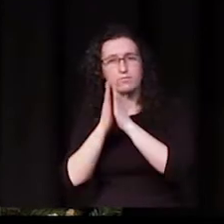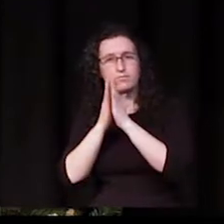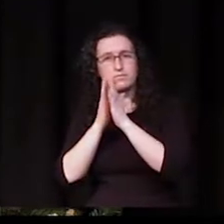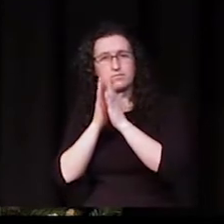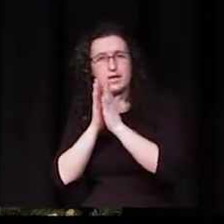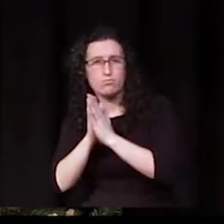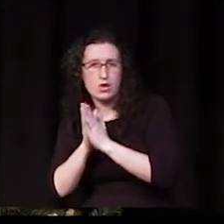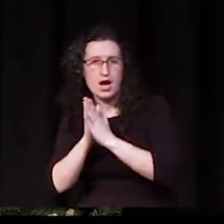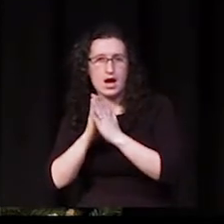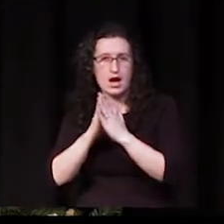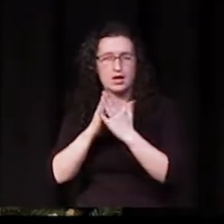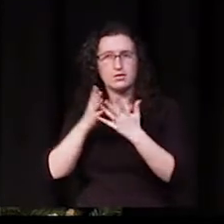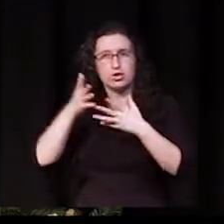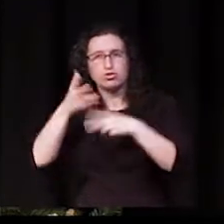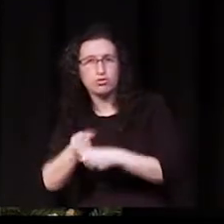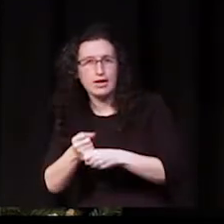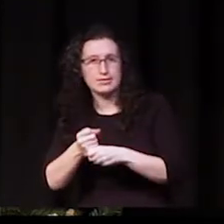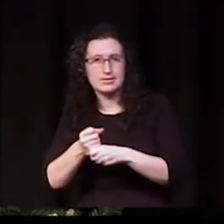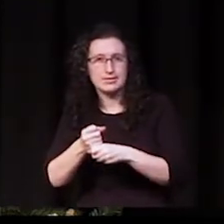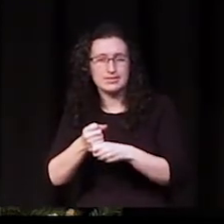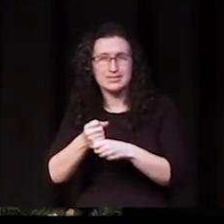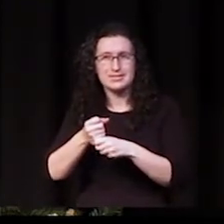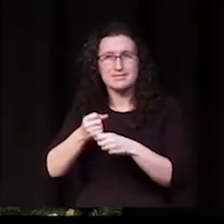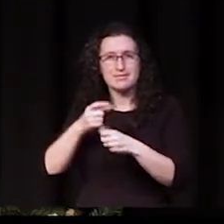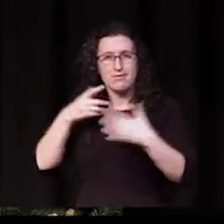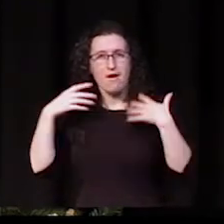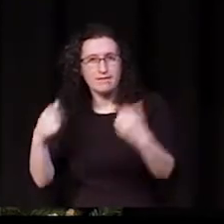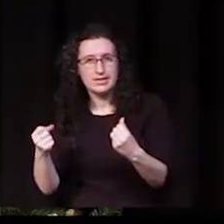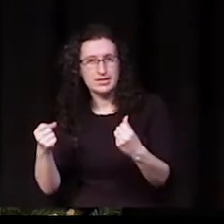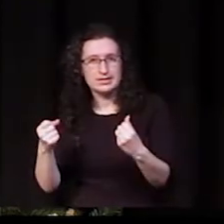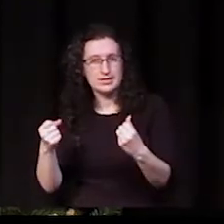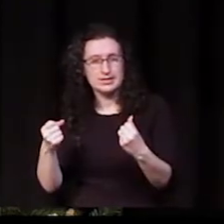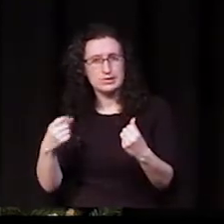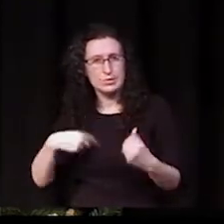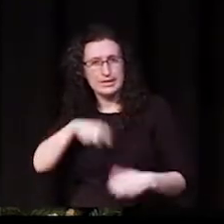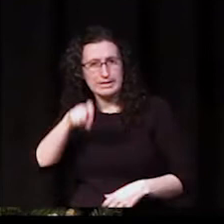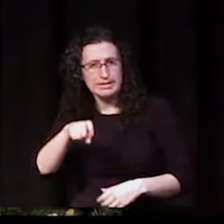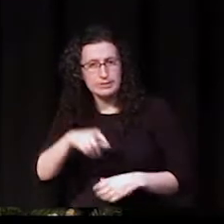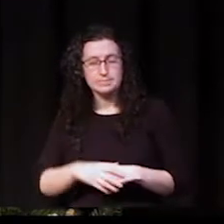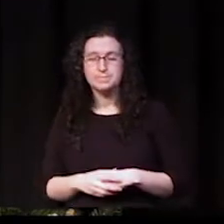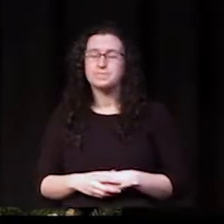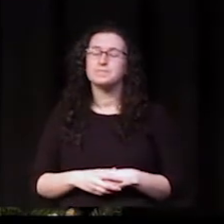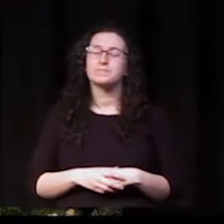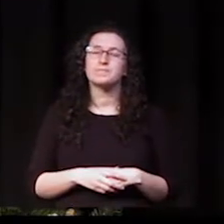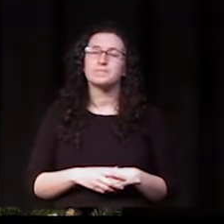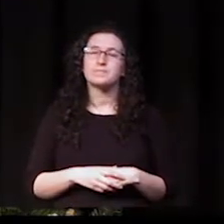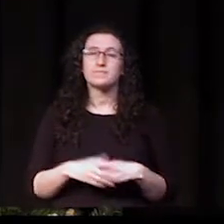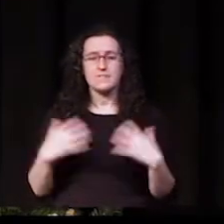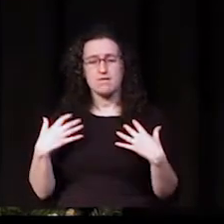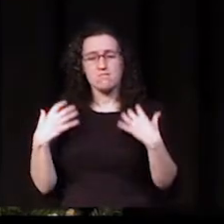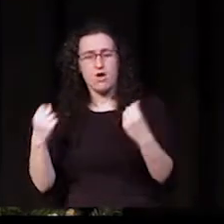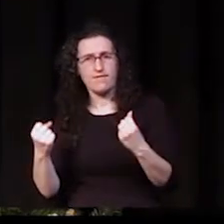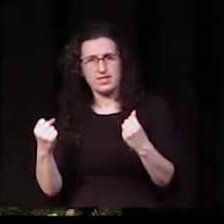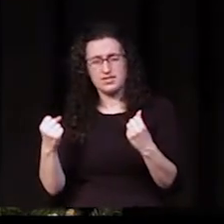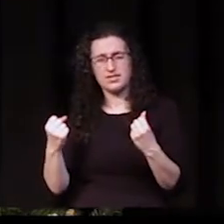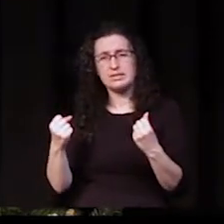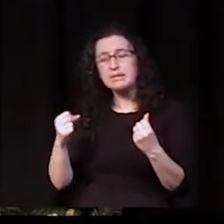and we respond with confidence. Confidence, as I'm talking about it, is the ability to engage with the world